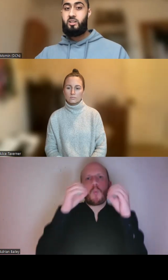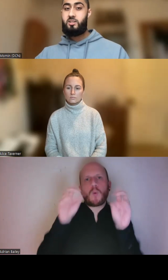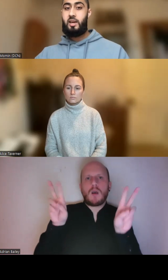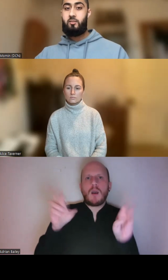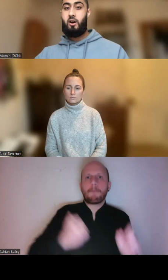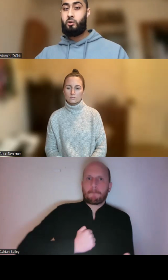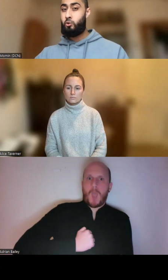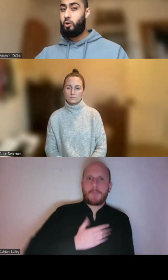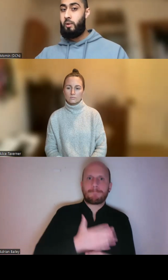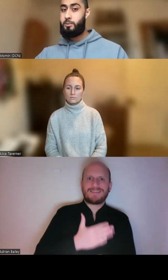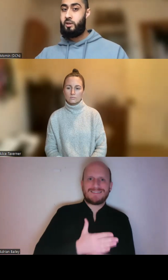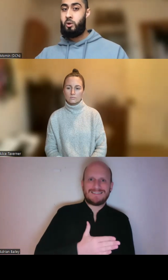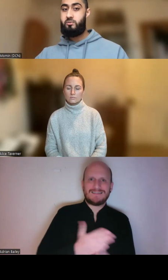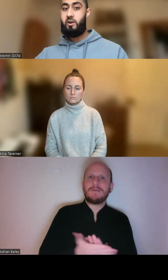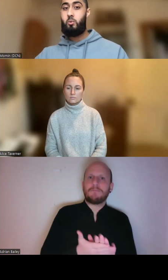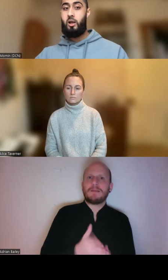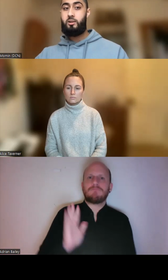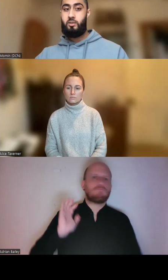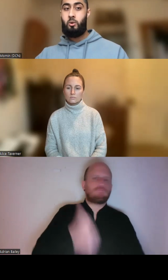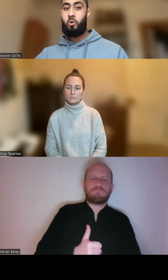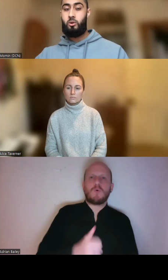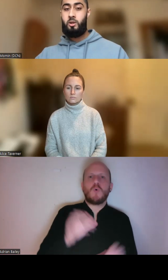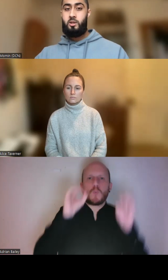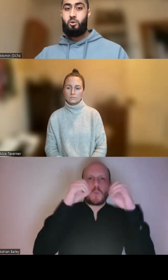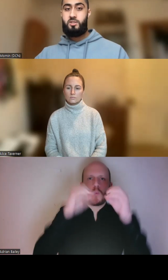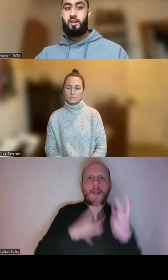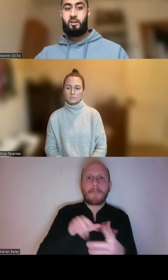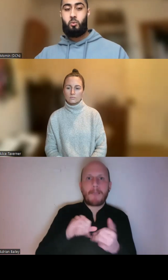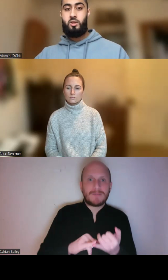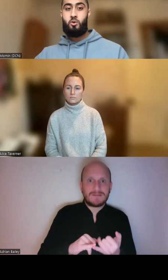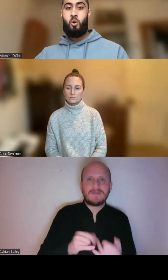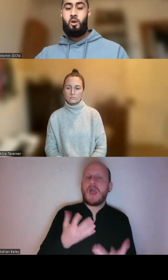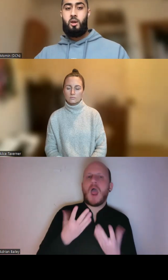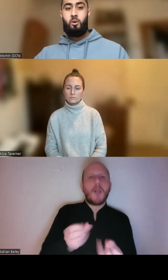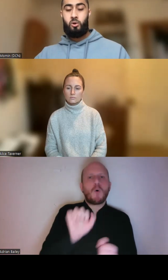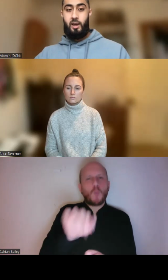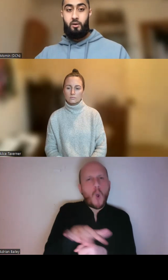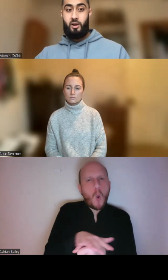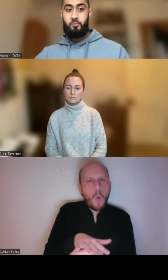That's getting found on Google Maps. It works very well in the local setting within your local area.